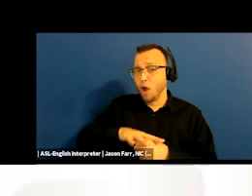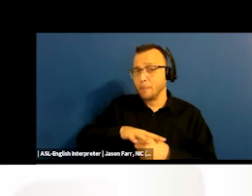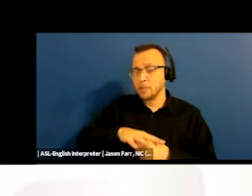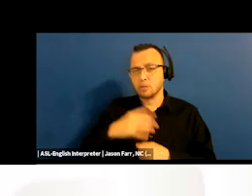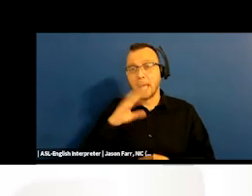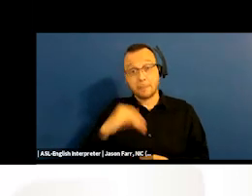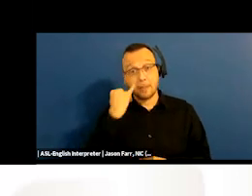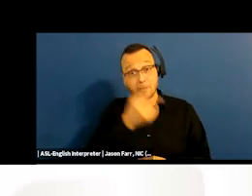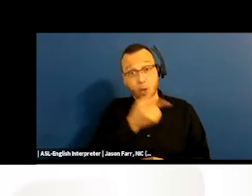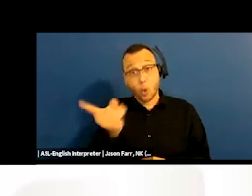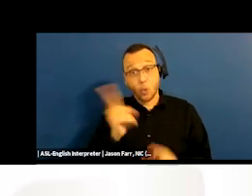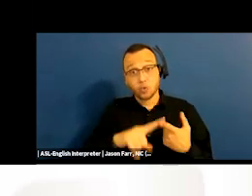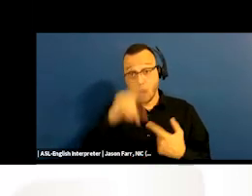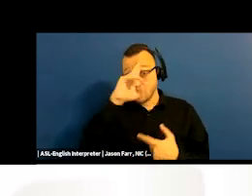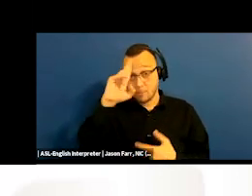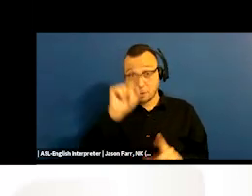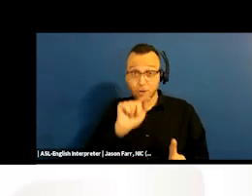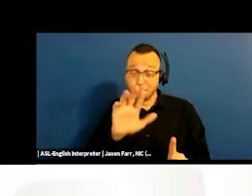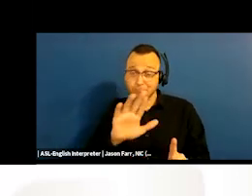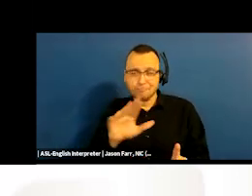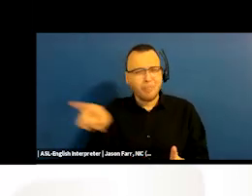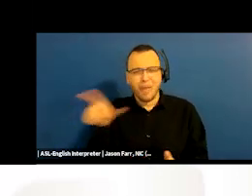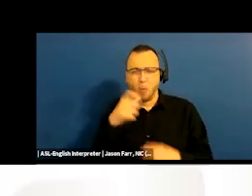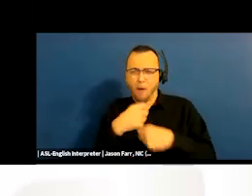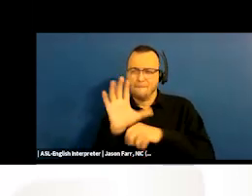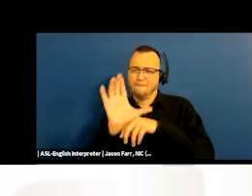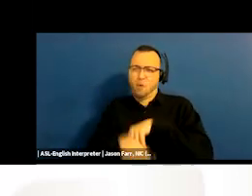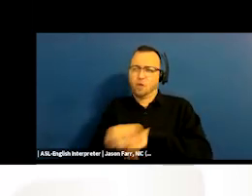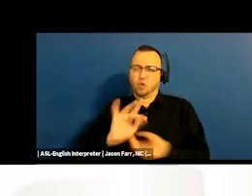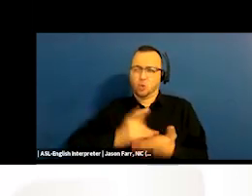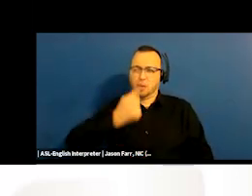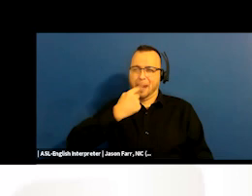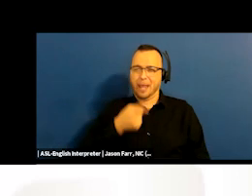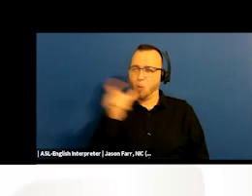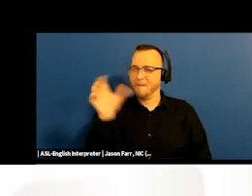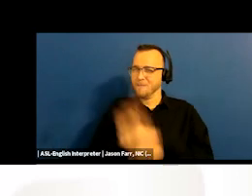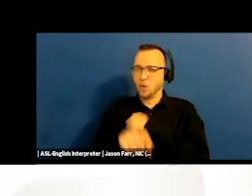Do you feel like you need to go to the hospital? Like, do you wanna talk to a counselor?